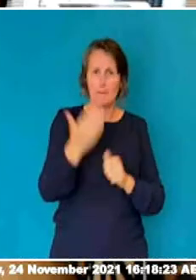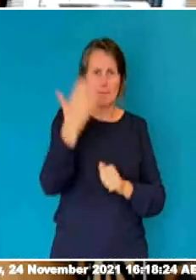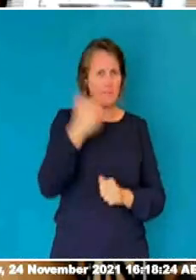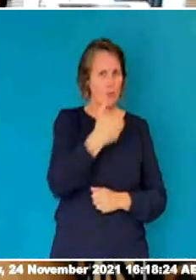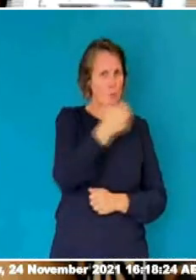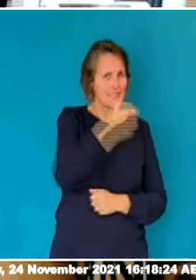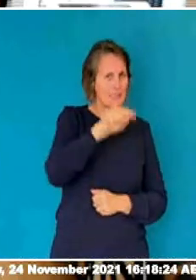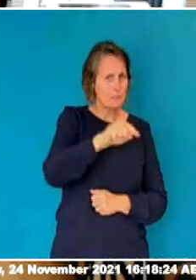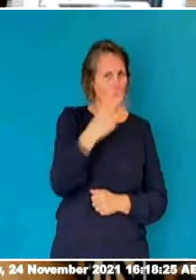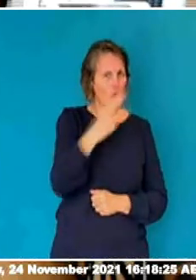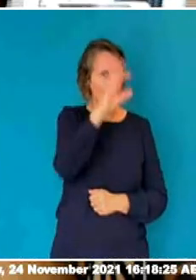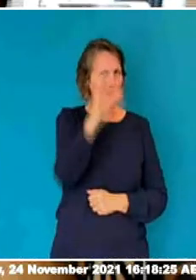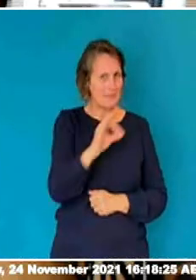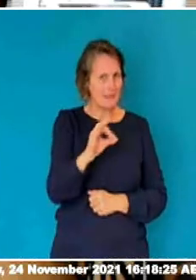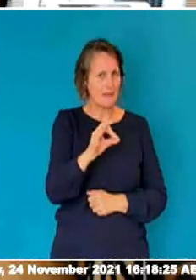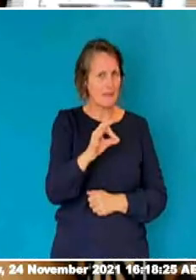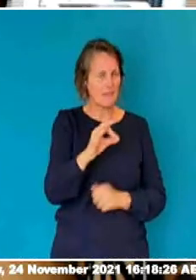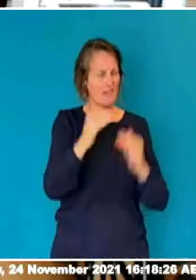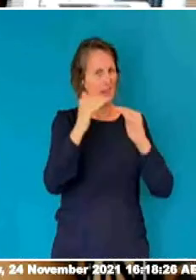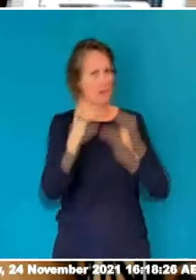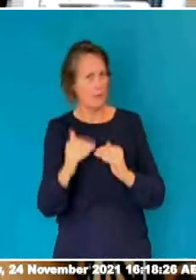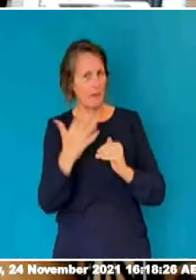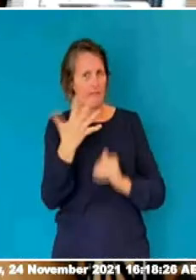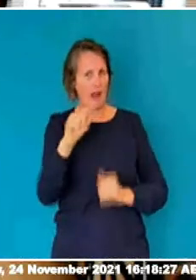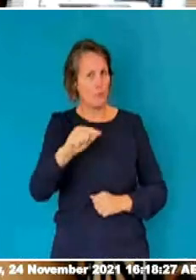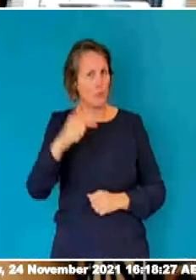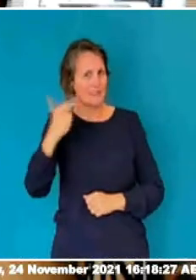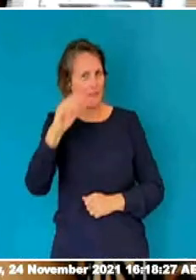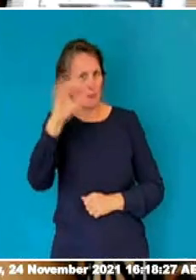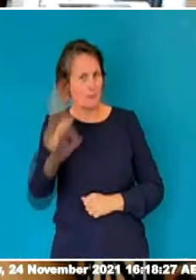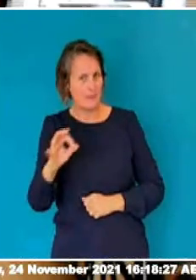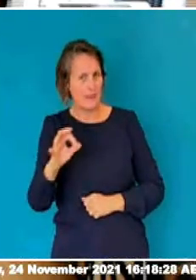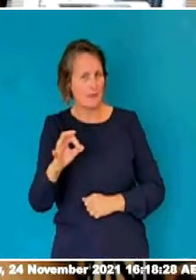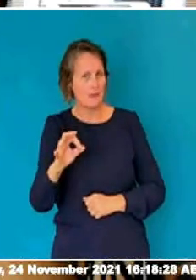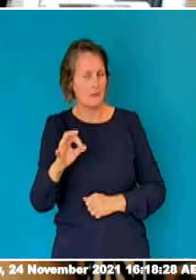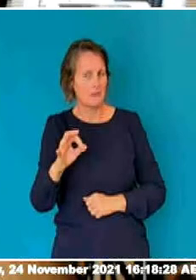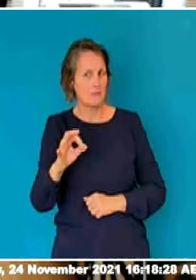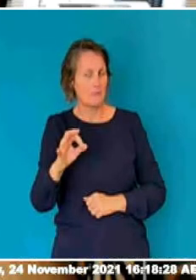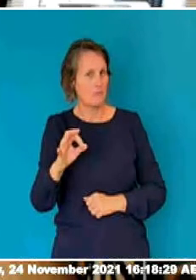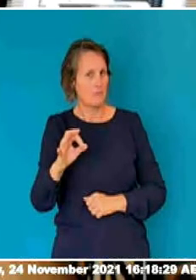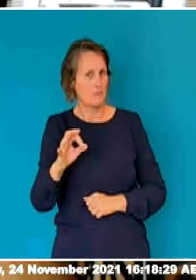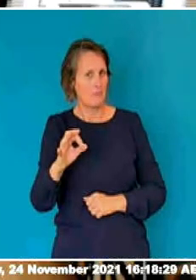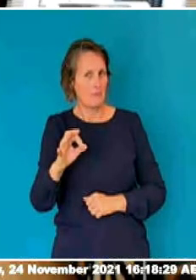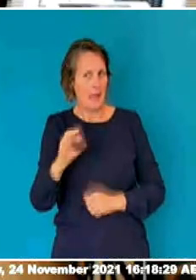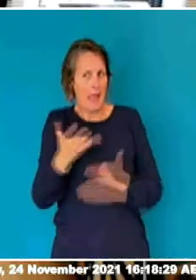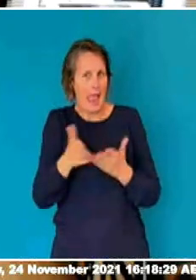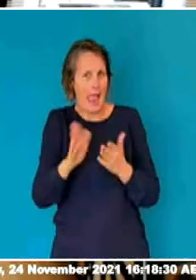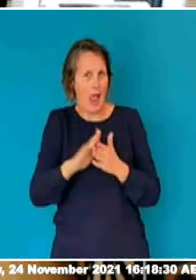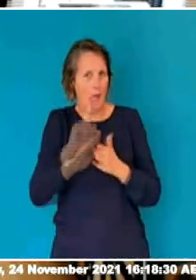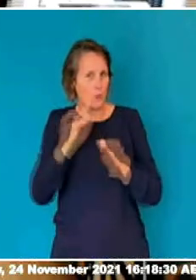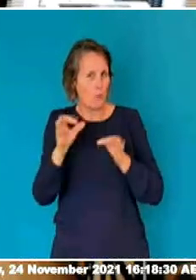5.7, do you have strategies in place to keep going up, which is I'm sure where want to